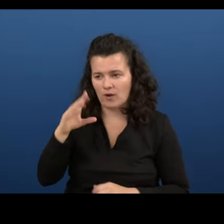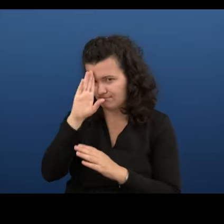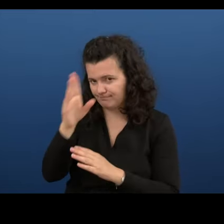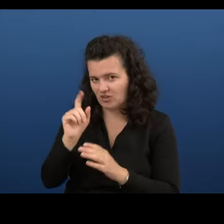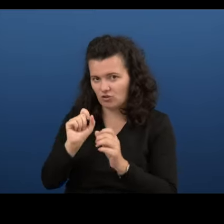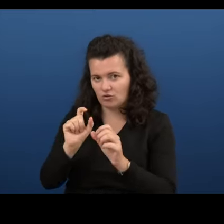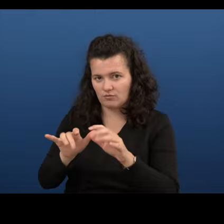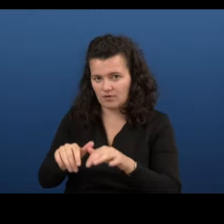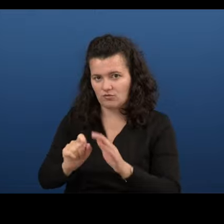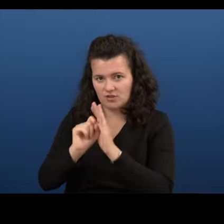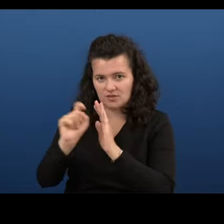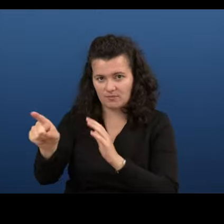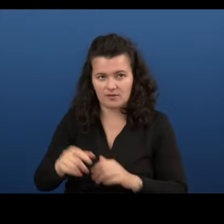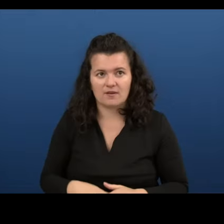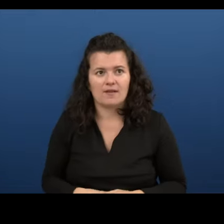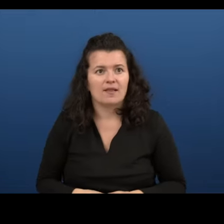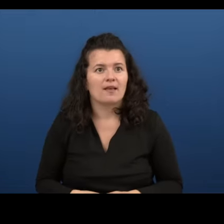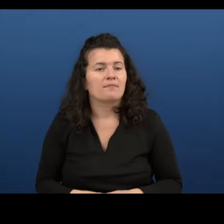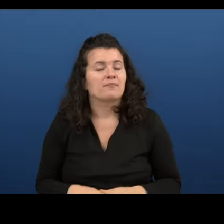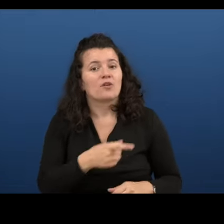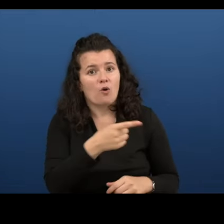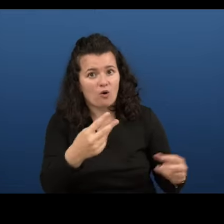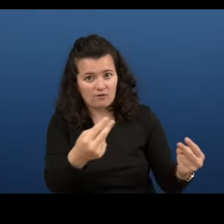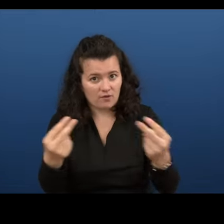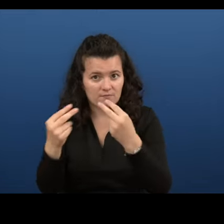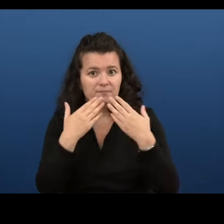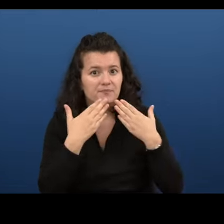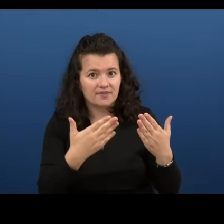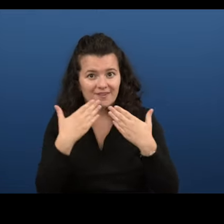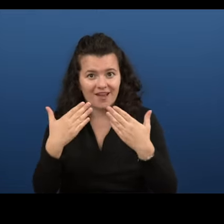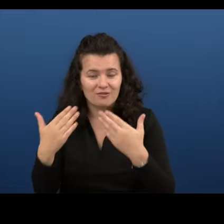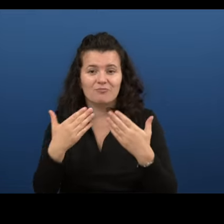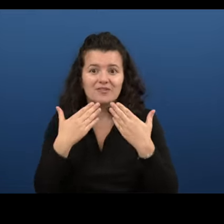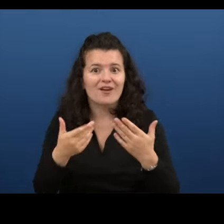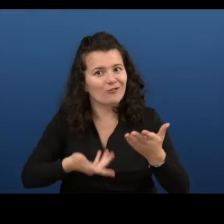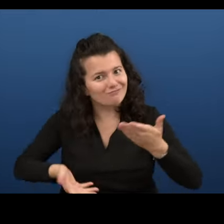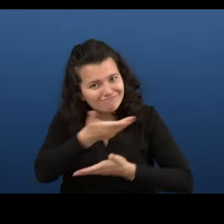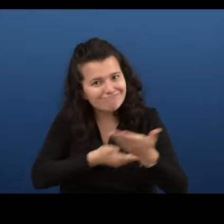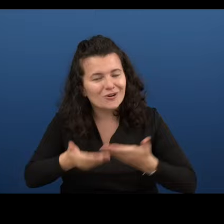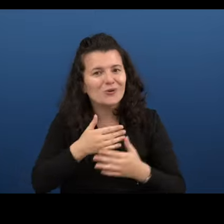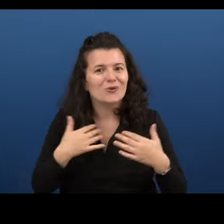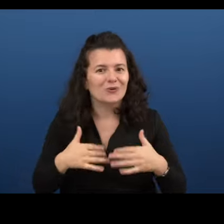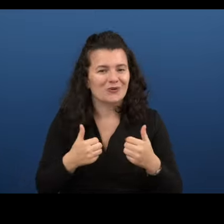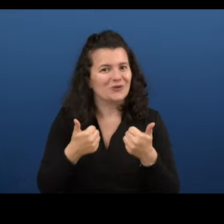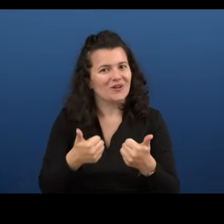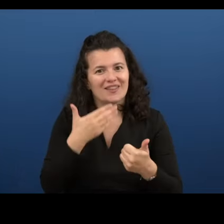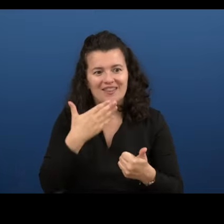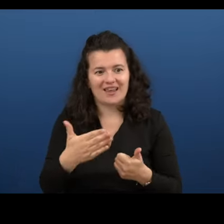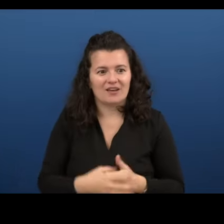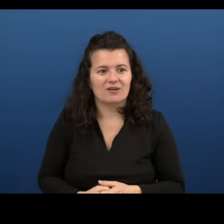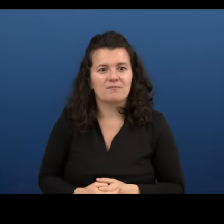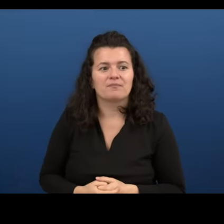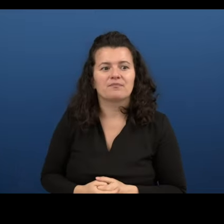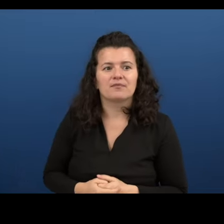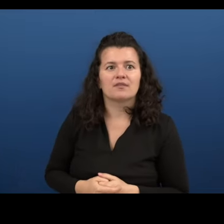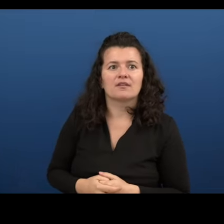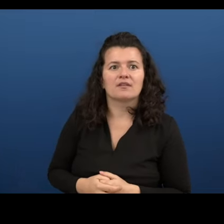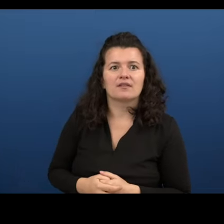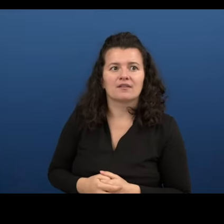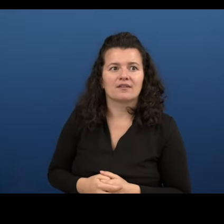12:30:30 Before I give the floor back to your then I would like to request the multinational